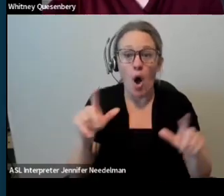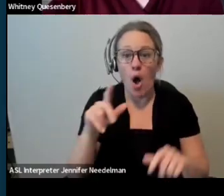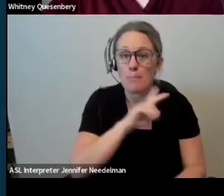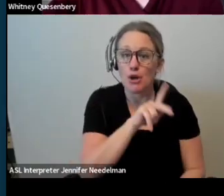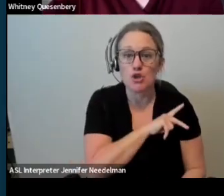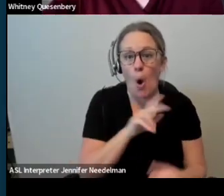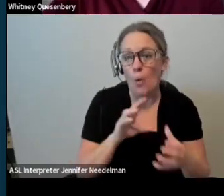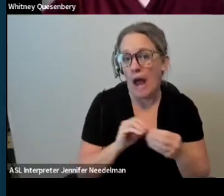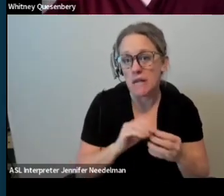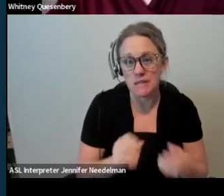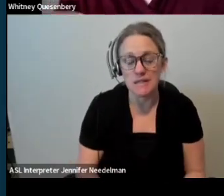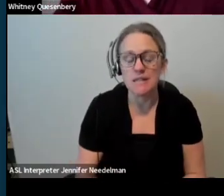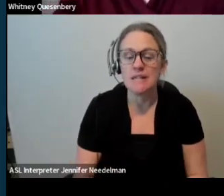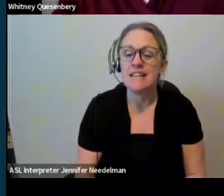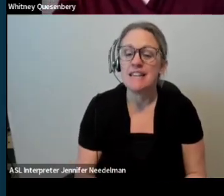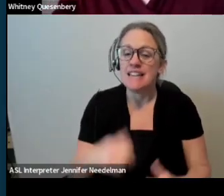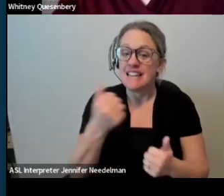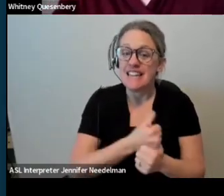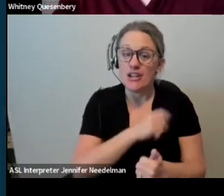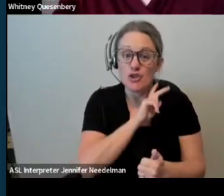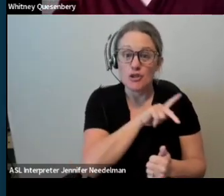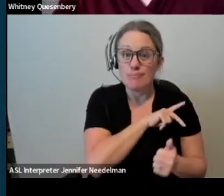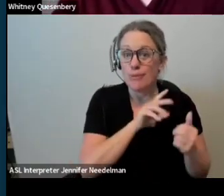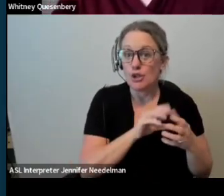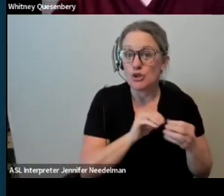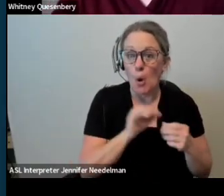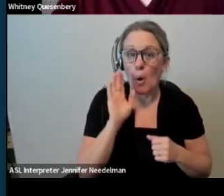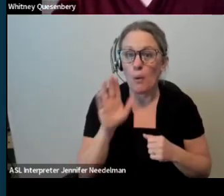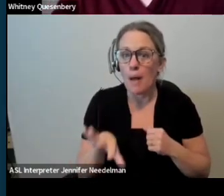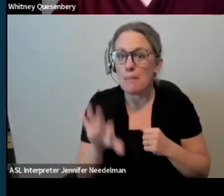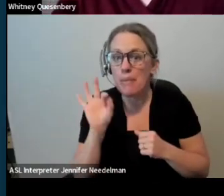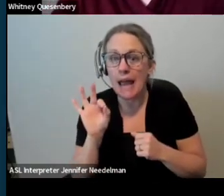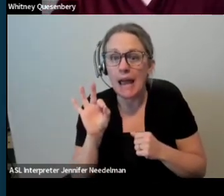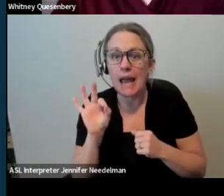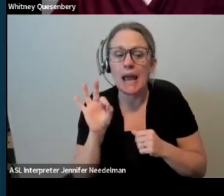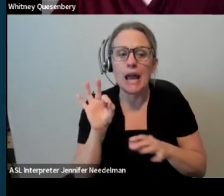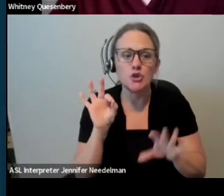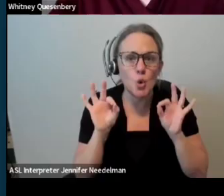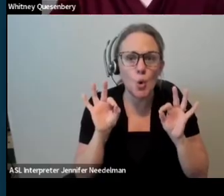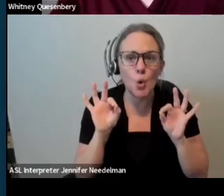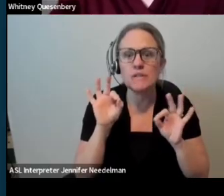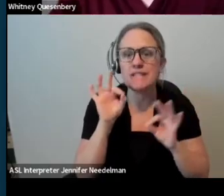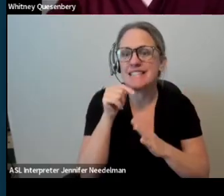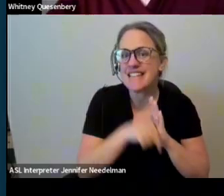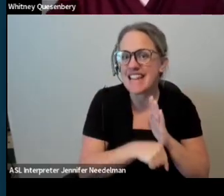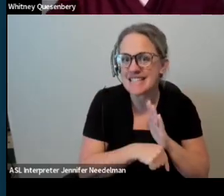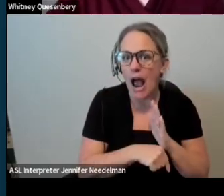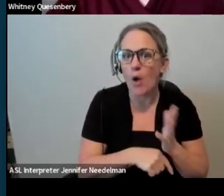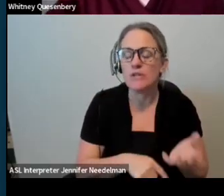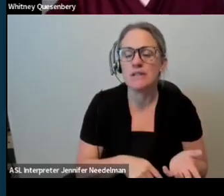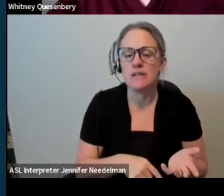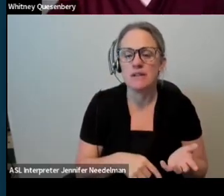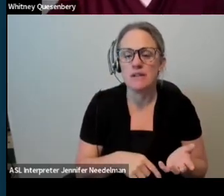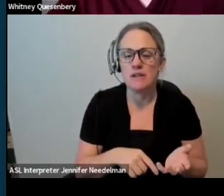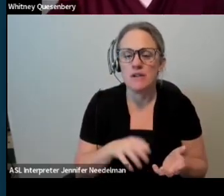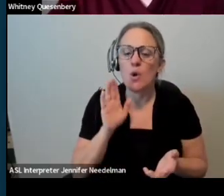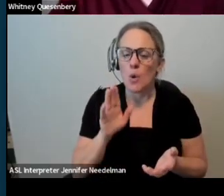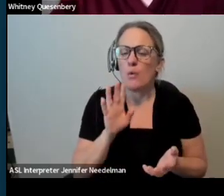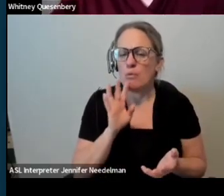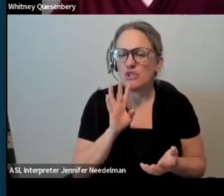Because every persona is gonna pick and choose some details and we'll talk next about how you choose personas for a project.